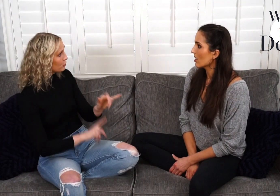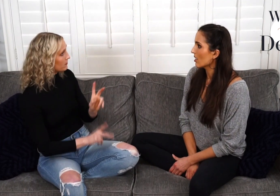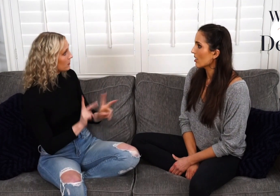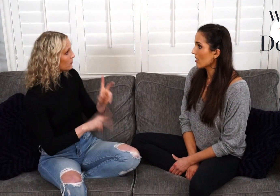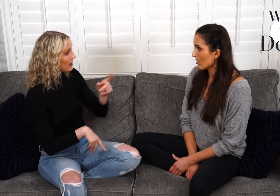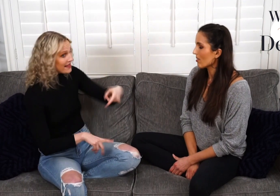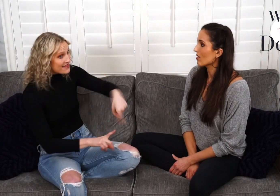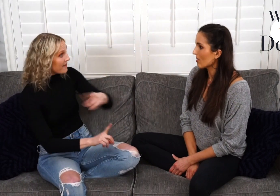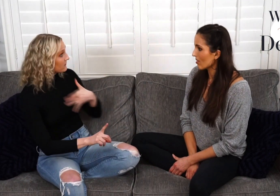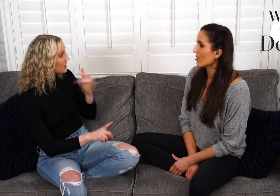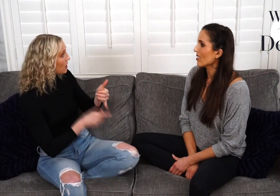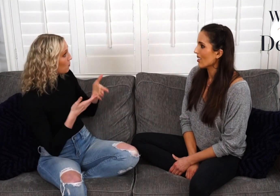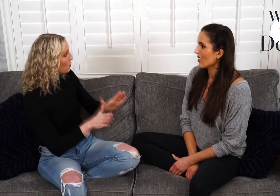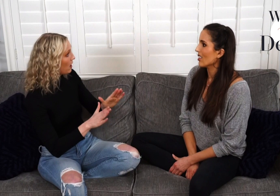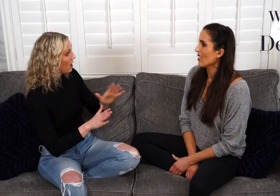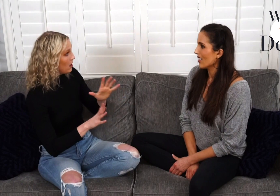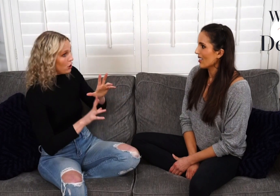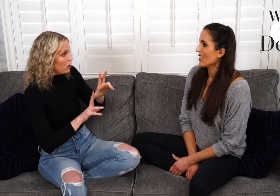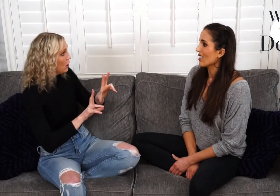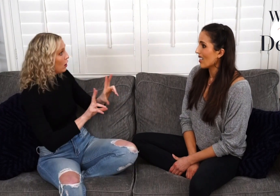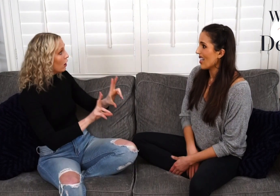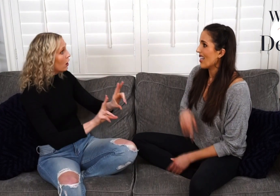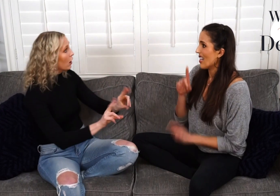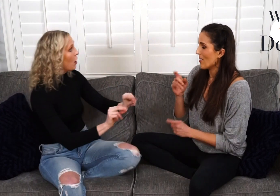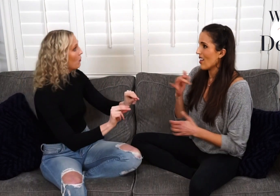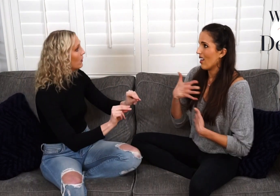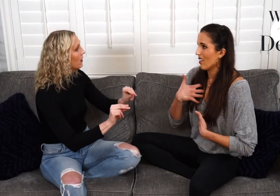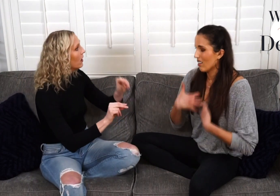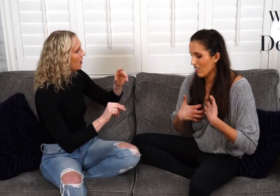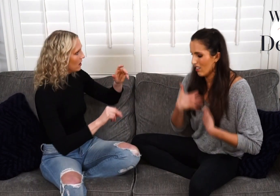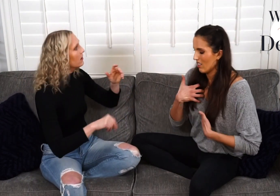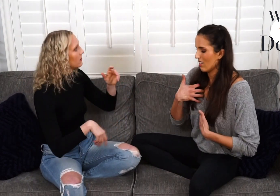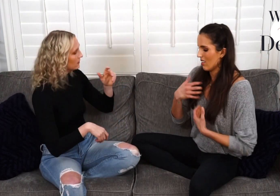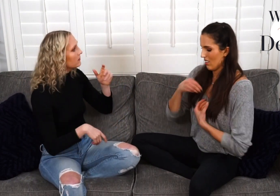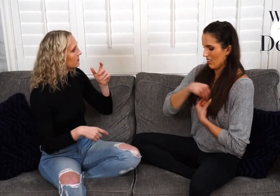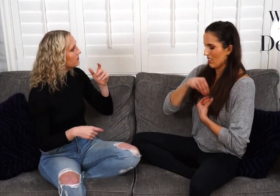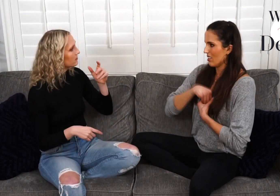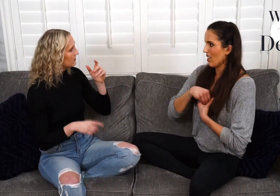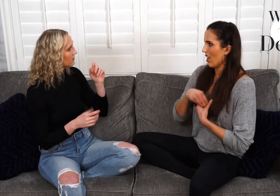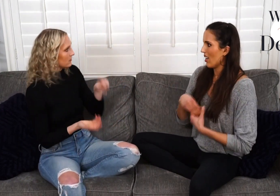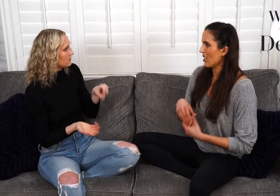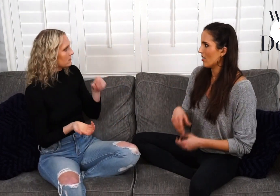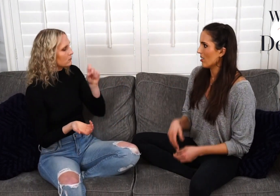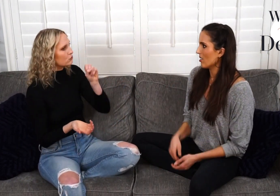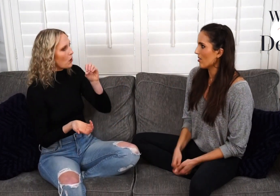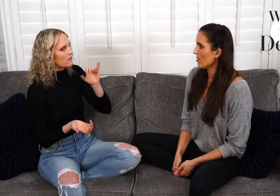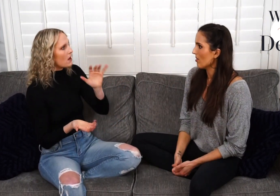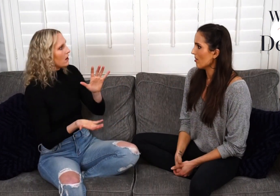do they feel that way? Like no. I hope not. I bet that tore you apart inside. - Absolutely. And